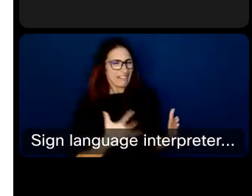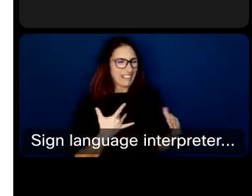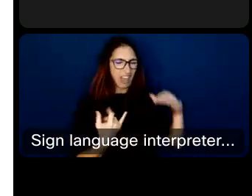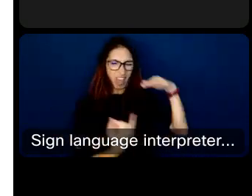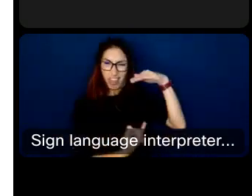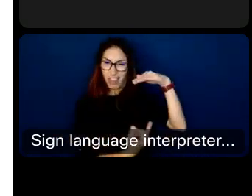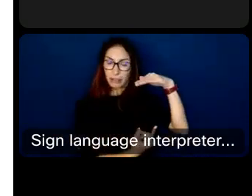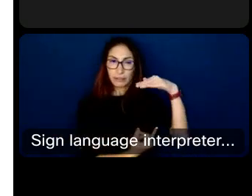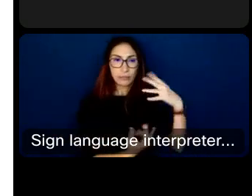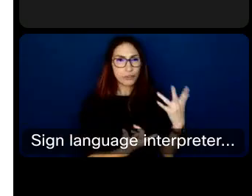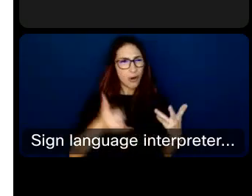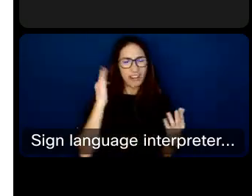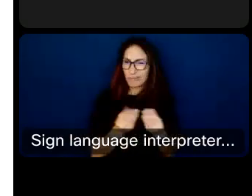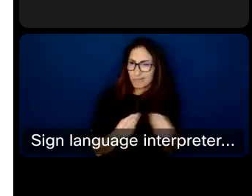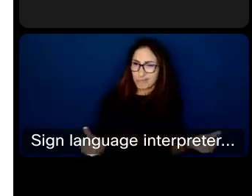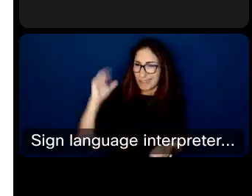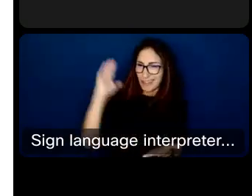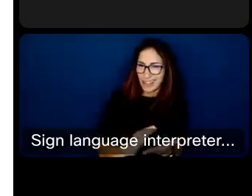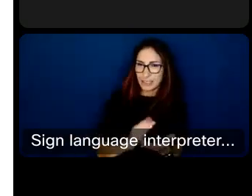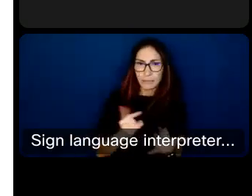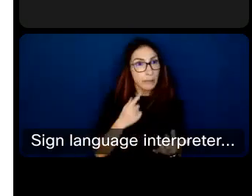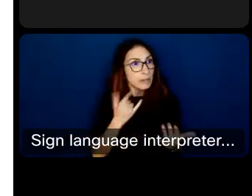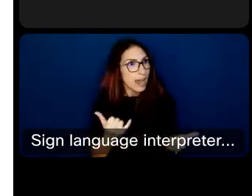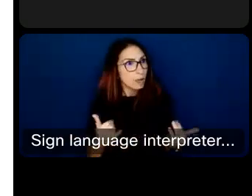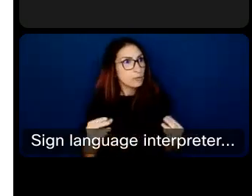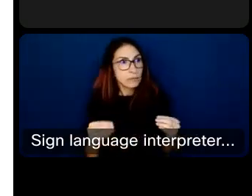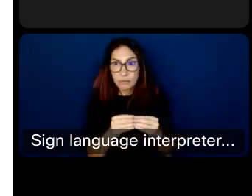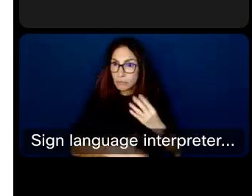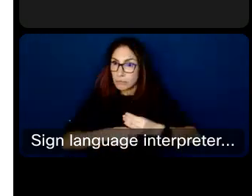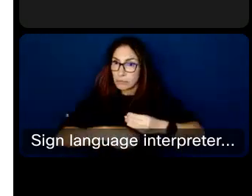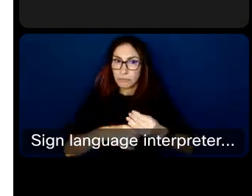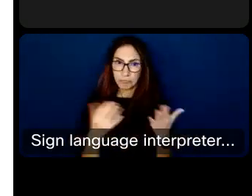programs back. And finally, another challenge that was